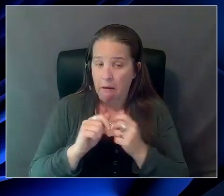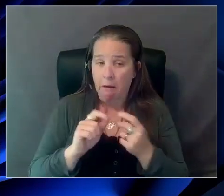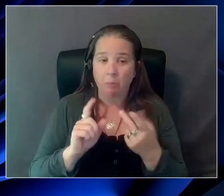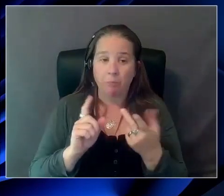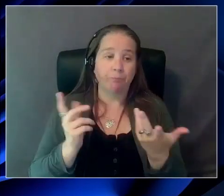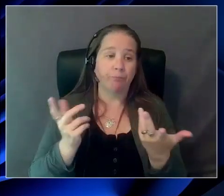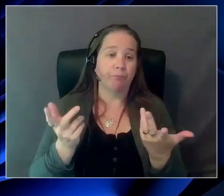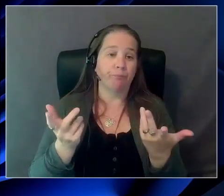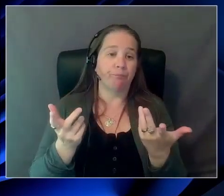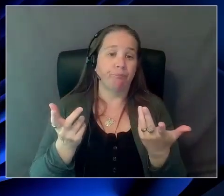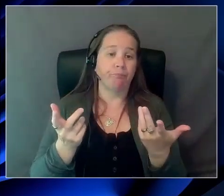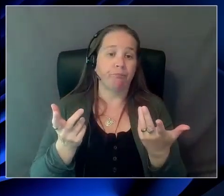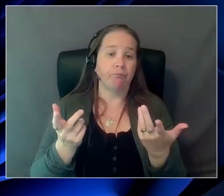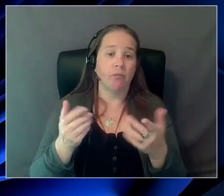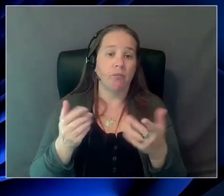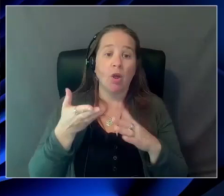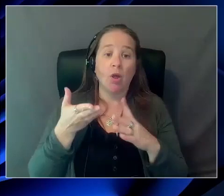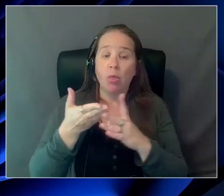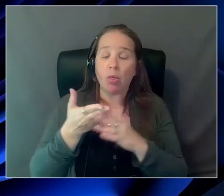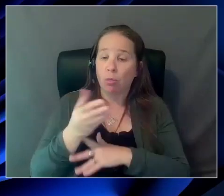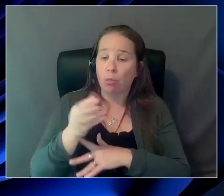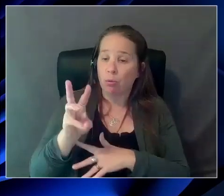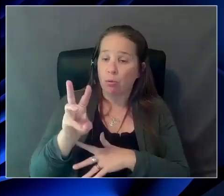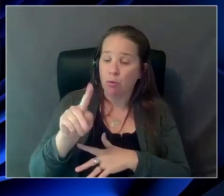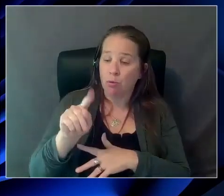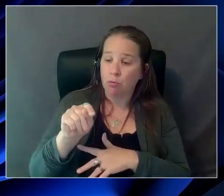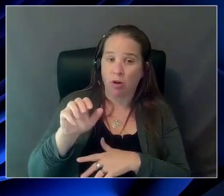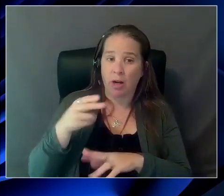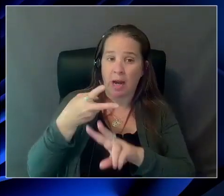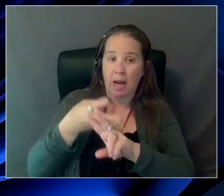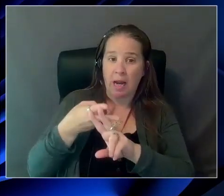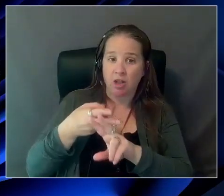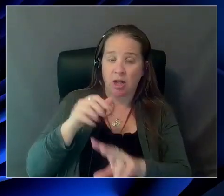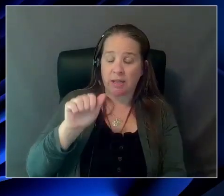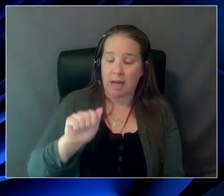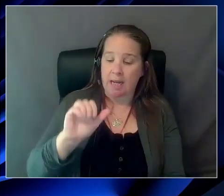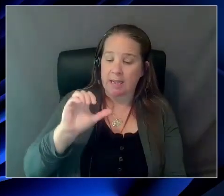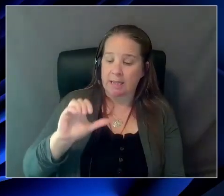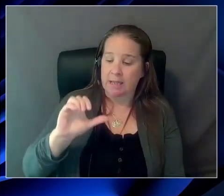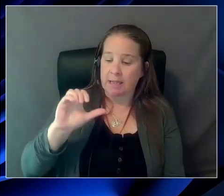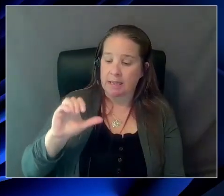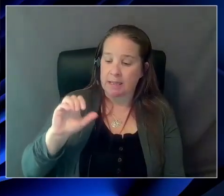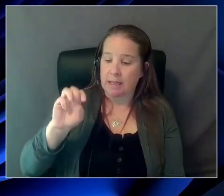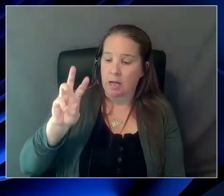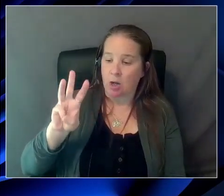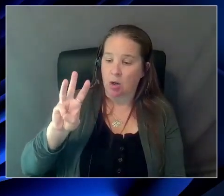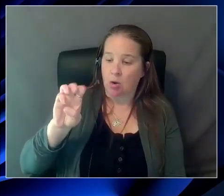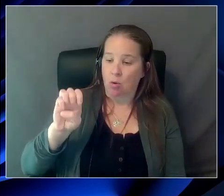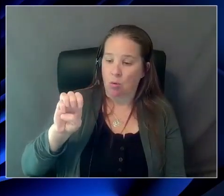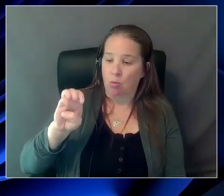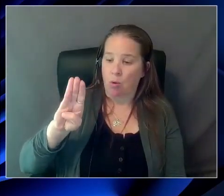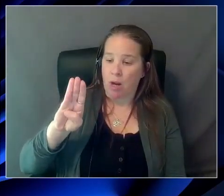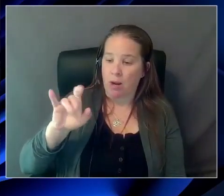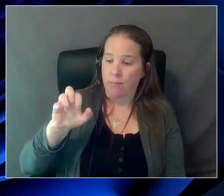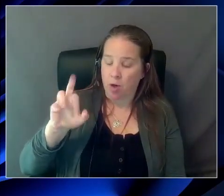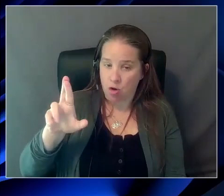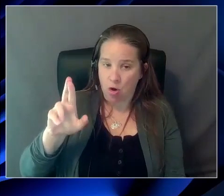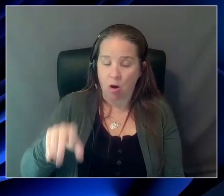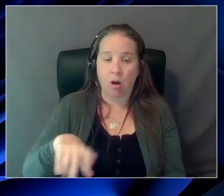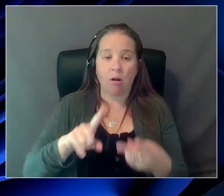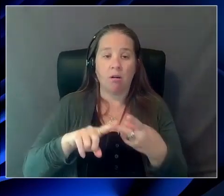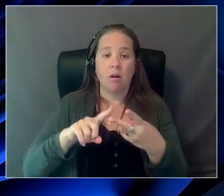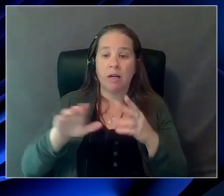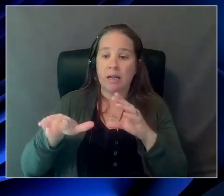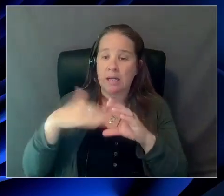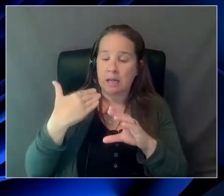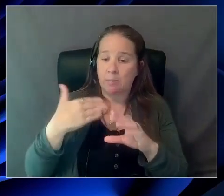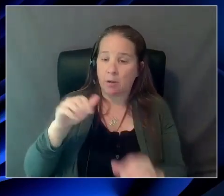Twitter using hashtag #ACCWebinar on Twitter or on email you can use accwebinars with an S